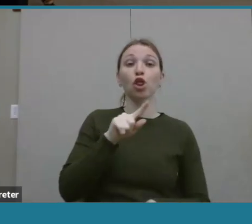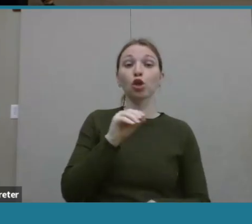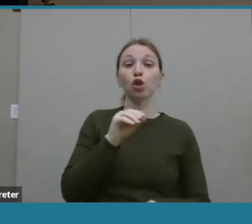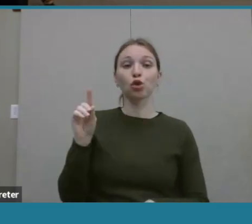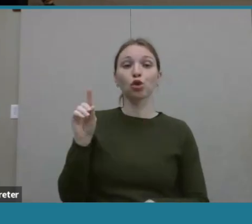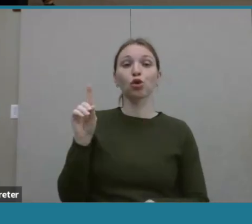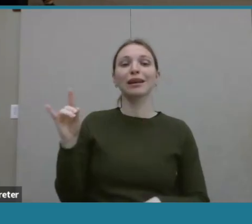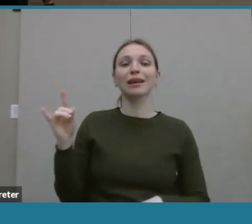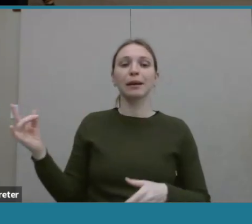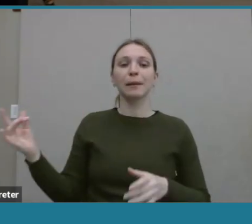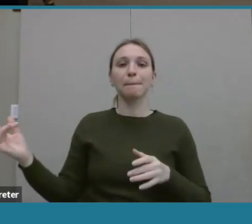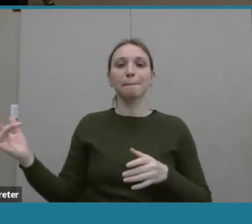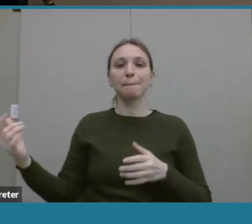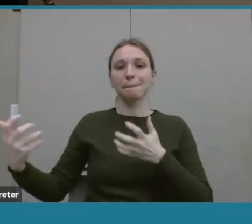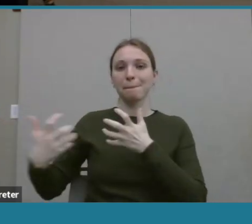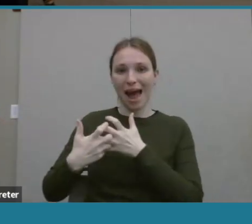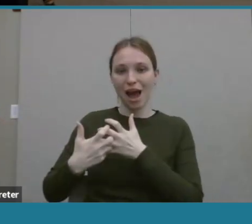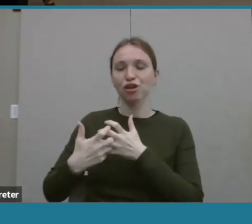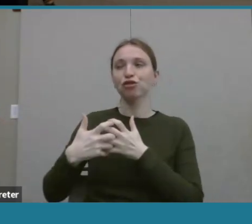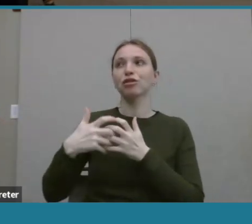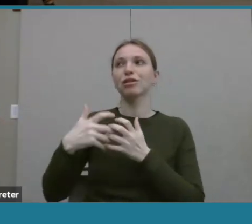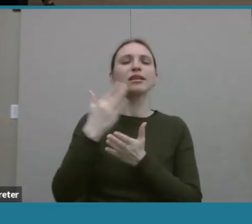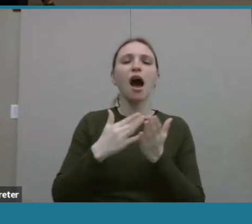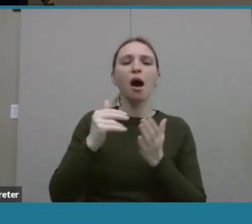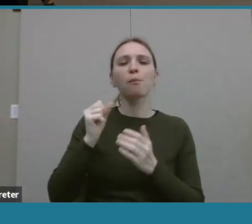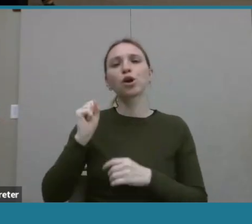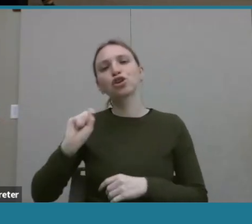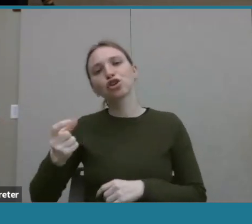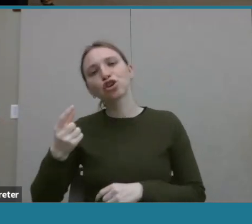Some of that was grants or donors, but it was possible because of the IMLS grant.